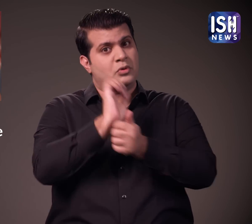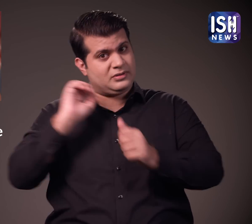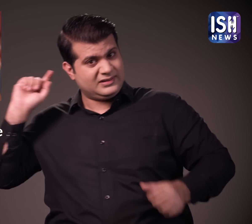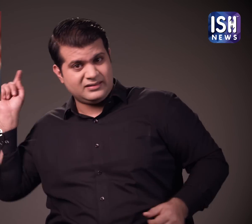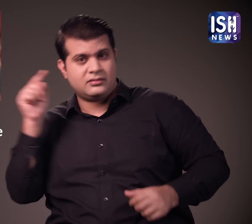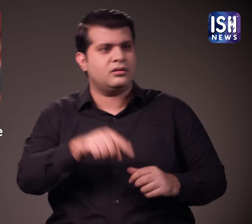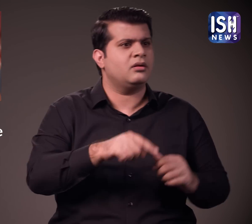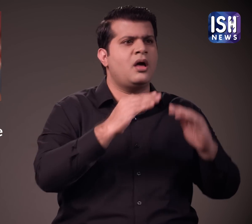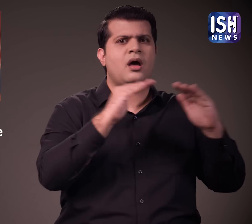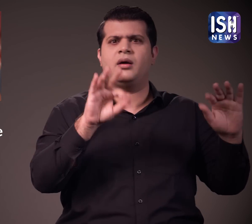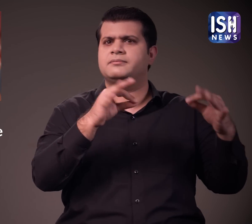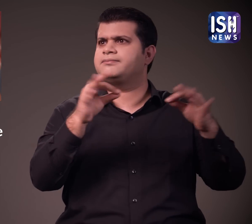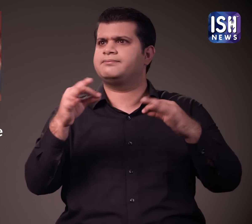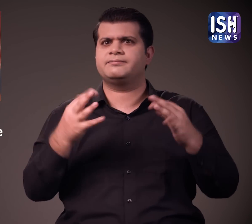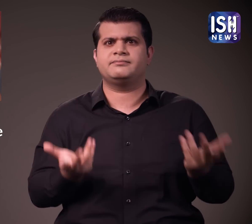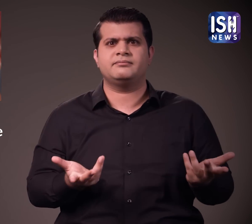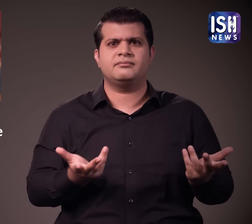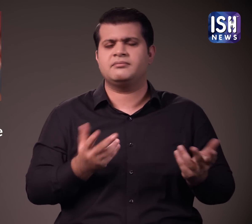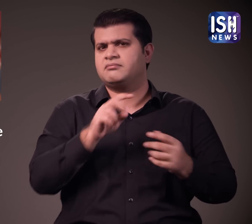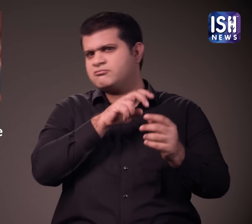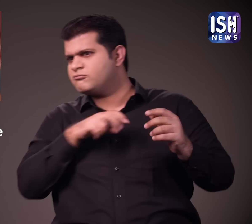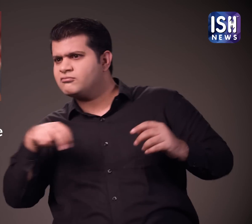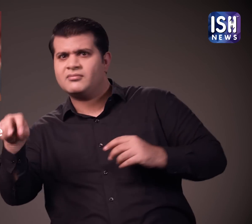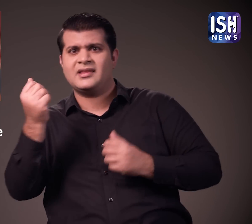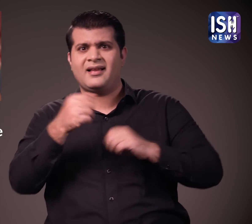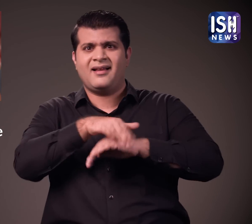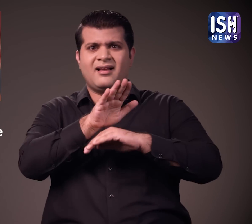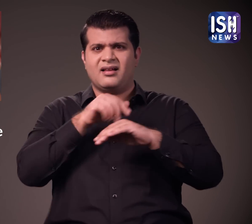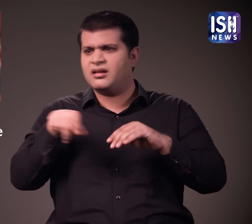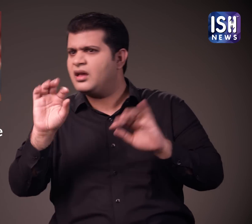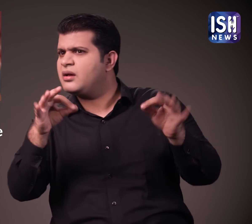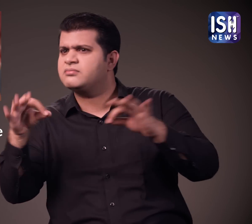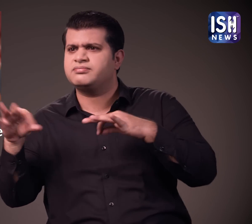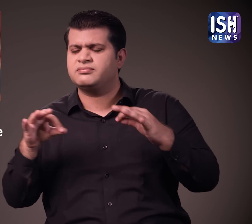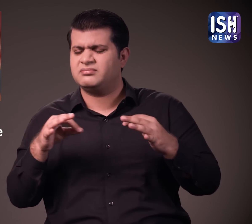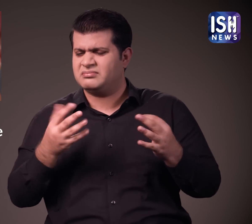The police rushed to her house and saw that the house was empty and the garage door was open.